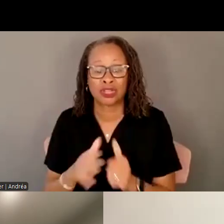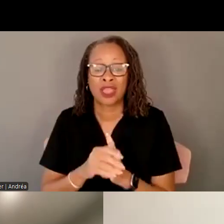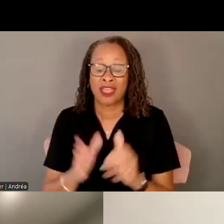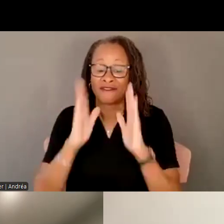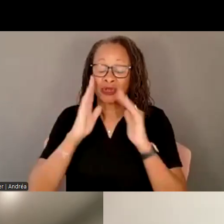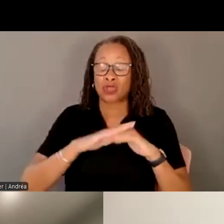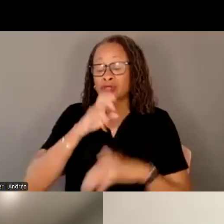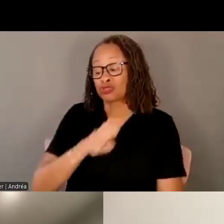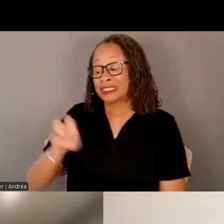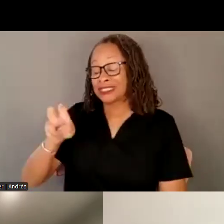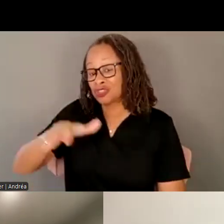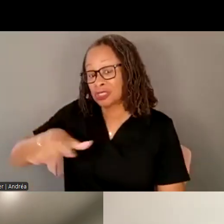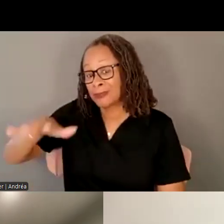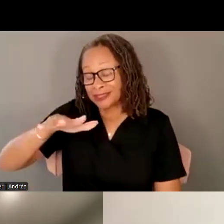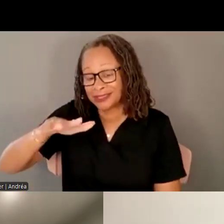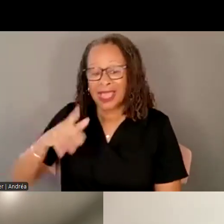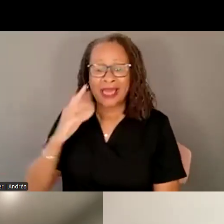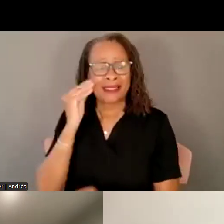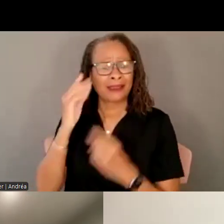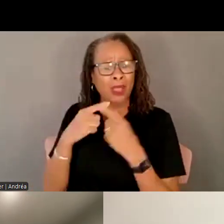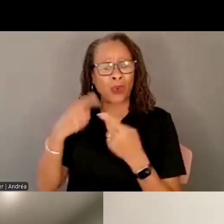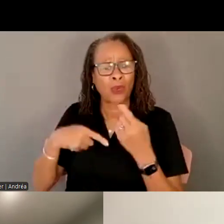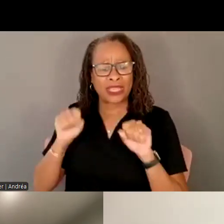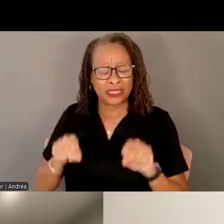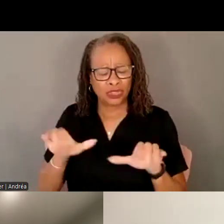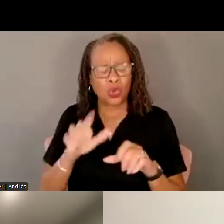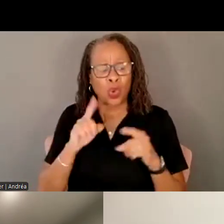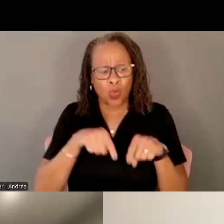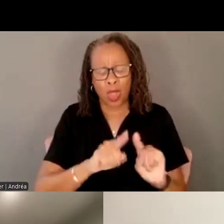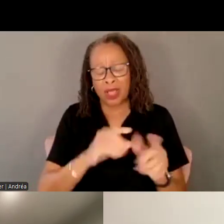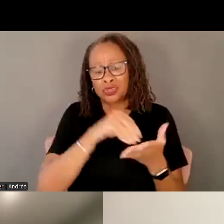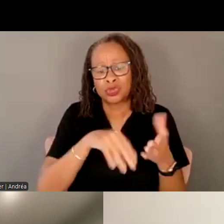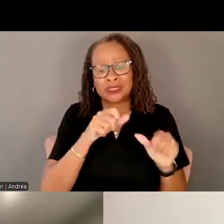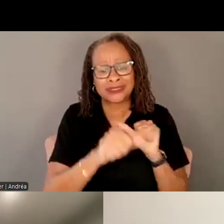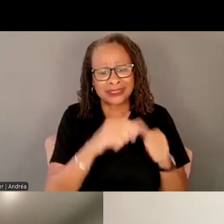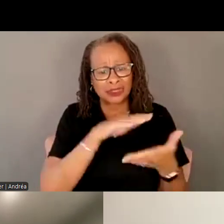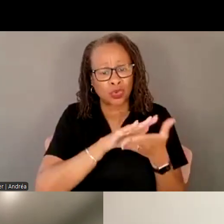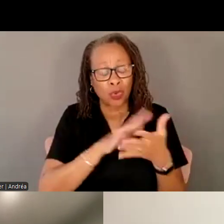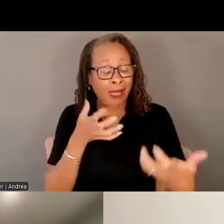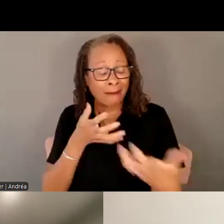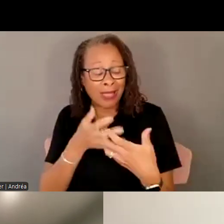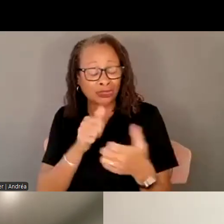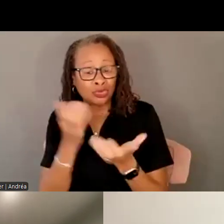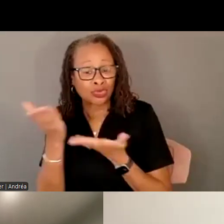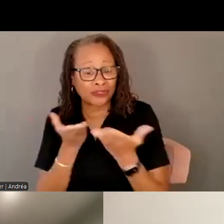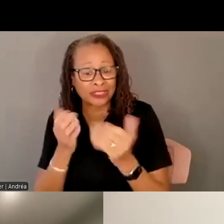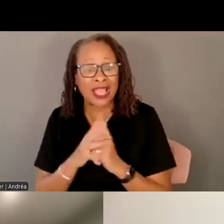So thinking about, you know, what can we do while students are still in school and match them up with services and with you know, agencies that can support